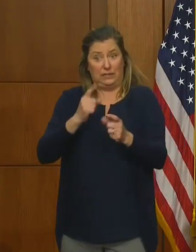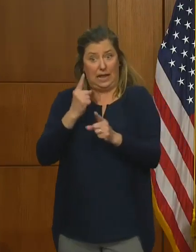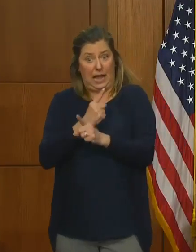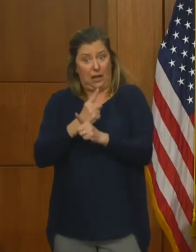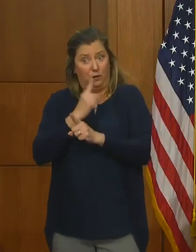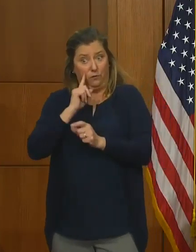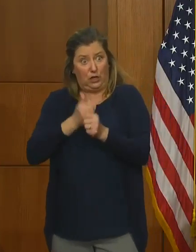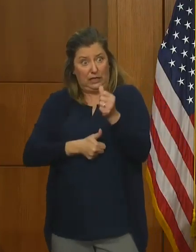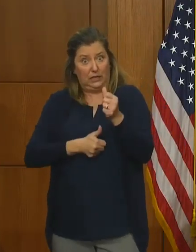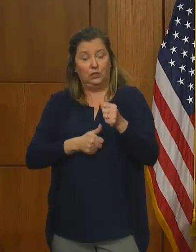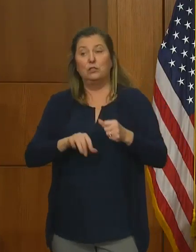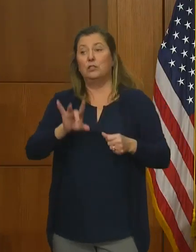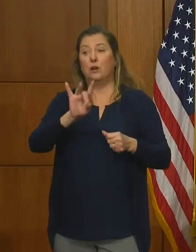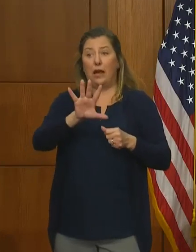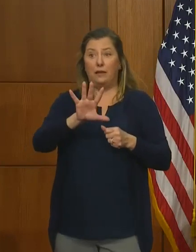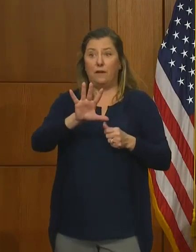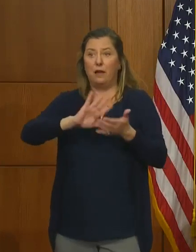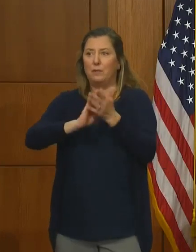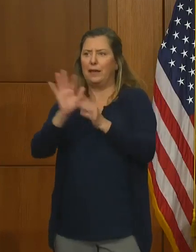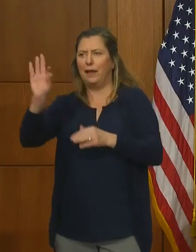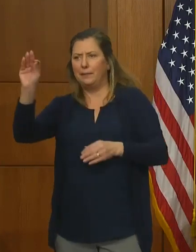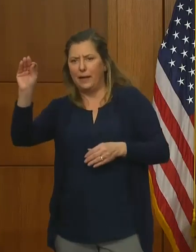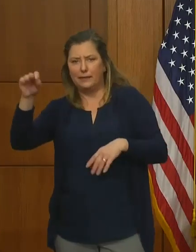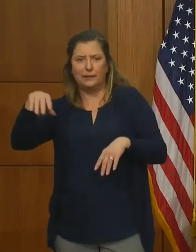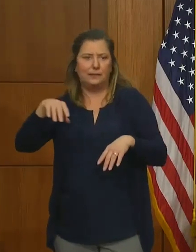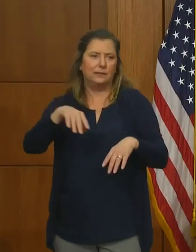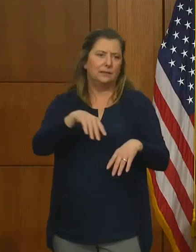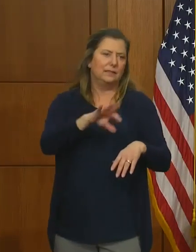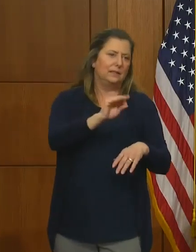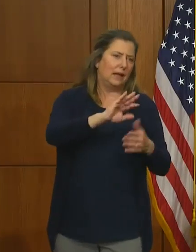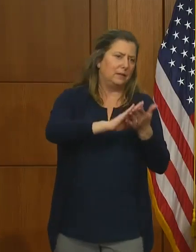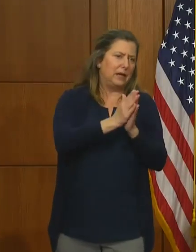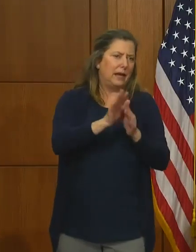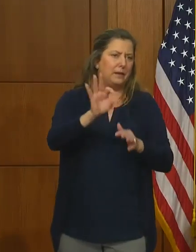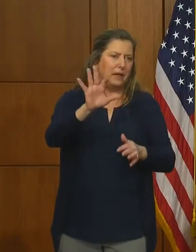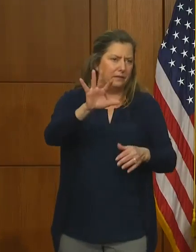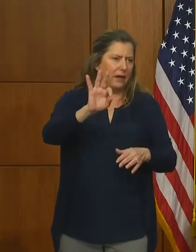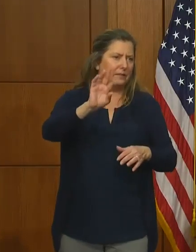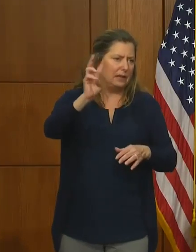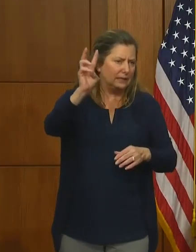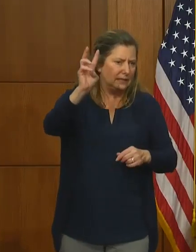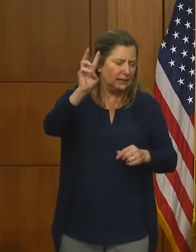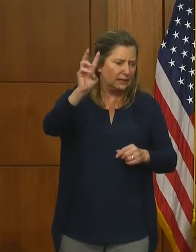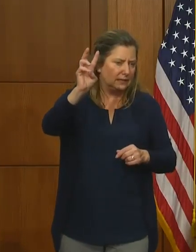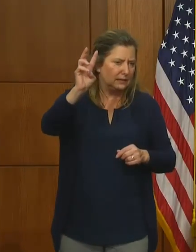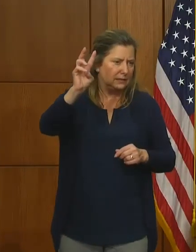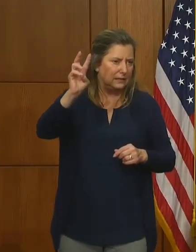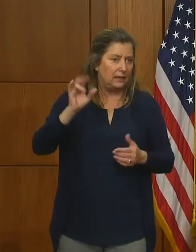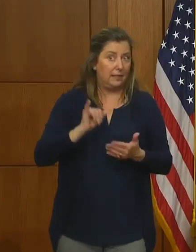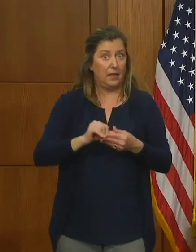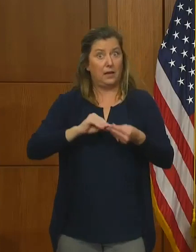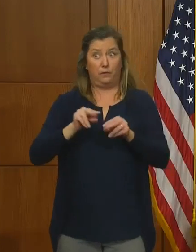THOUSAND DID AGAIN THE NUMBERS ACCURATE ON THE INCREMENTAL TEST PER DAY SO EIGHTY FIVE TO